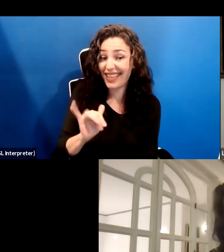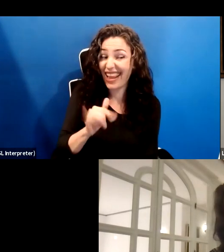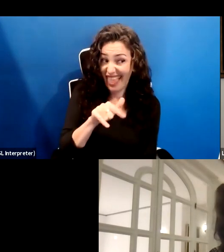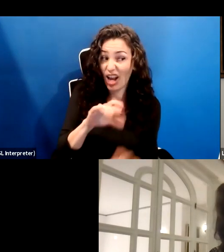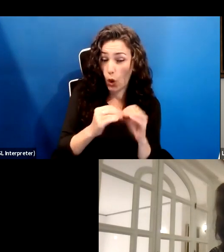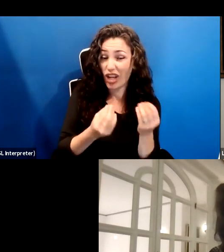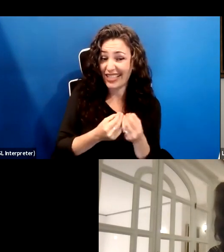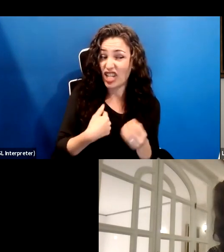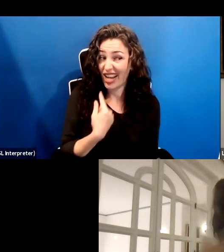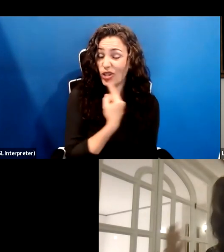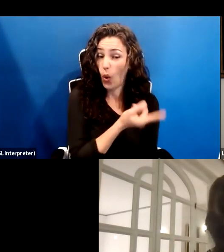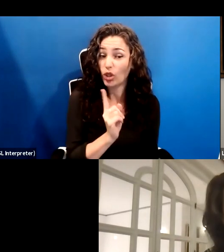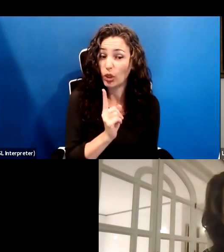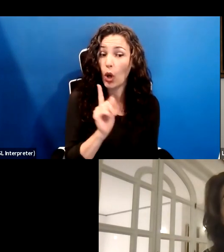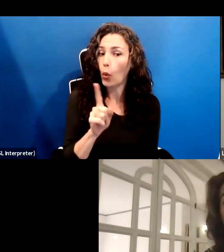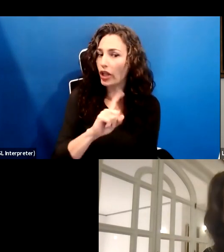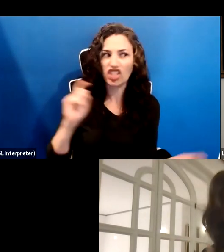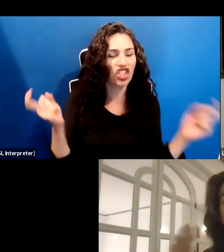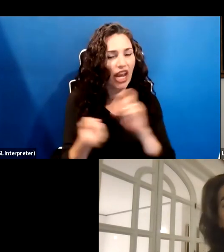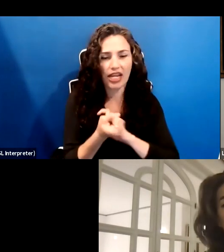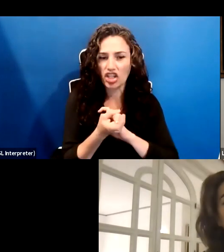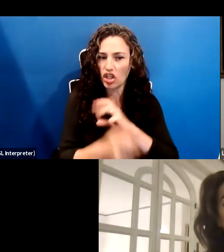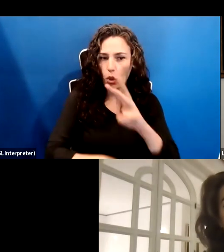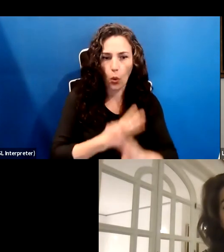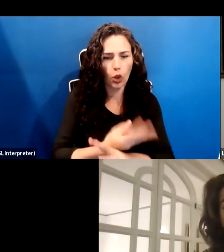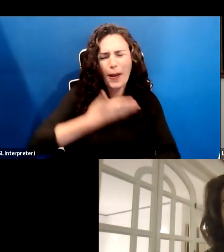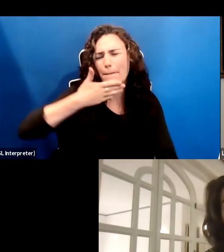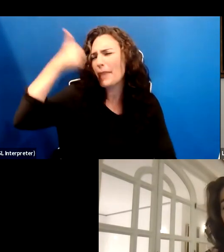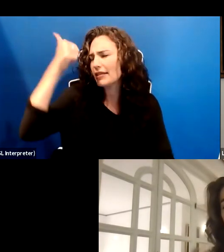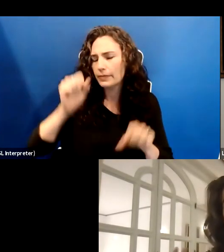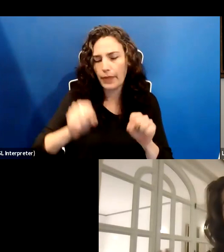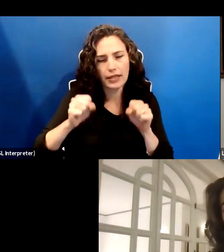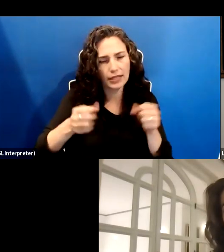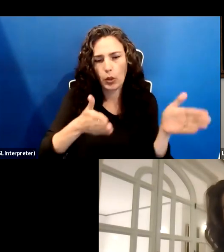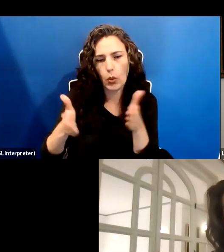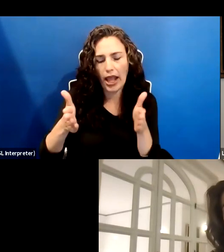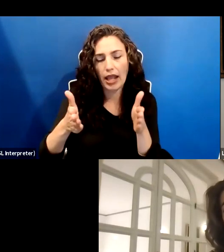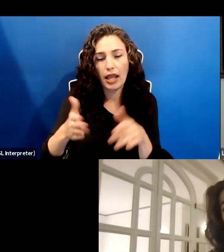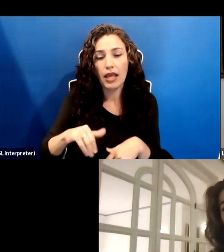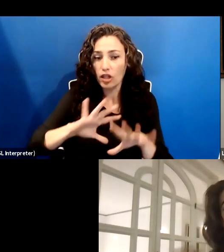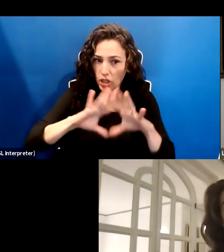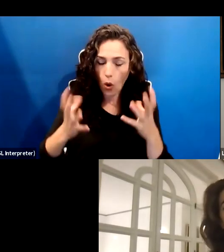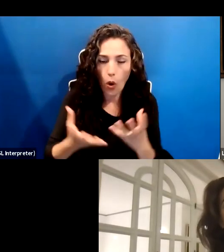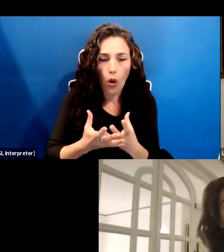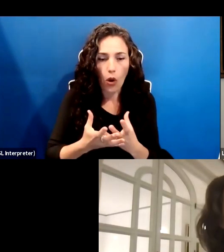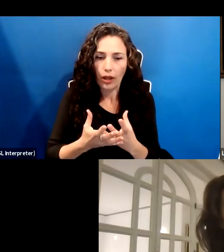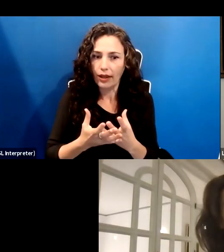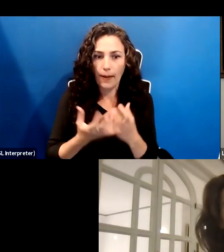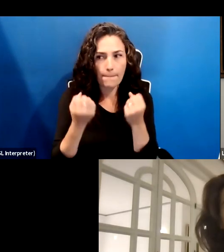is going to be world changing in the best possible way." There's a whole underbelly of things happening